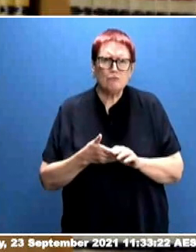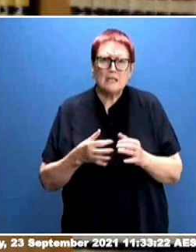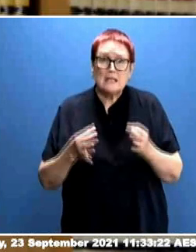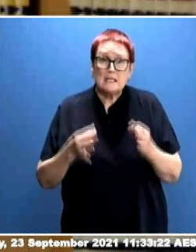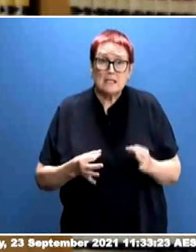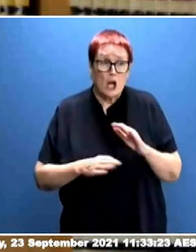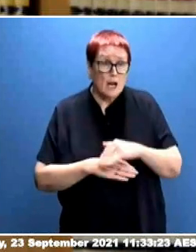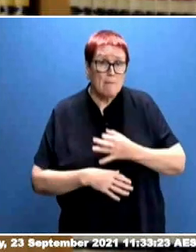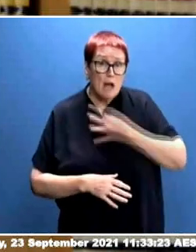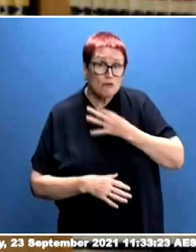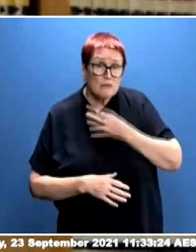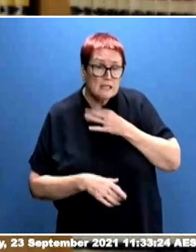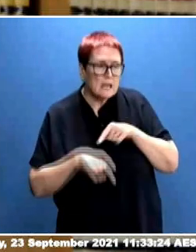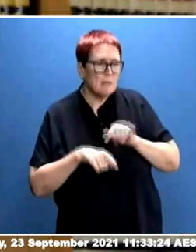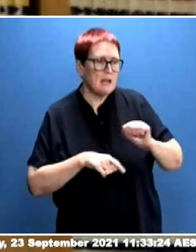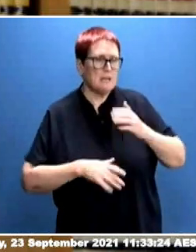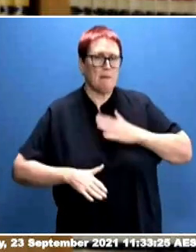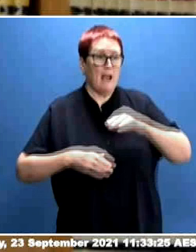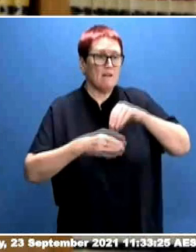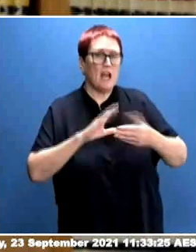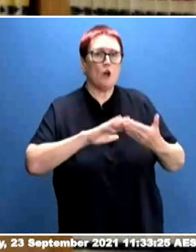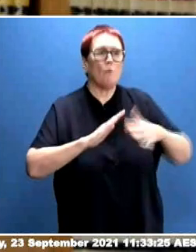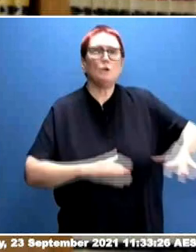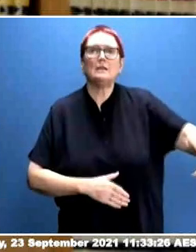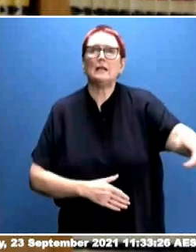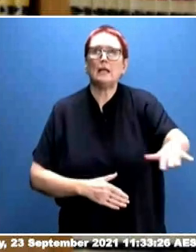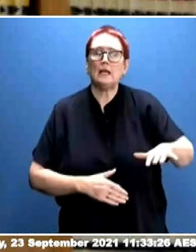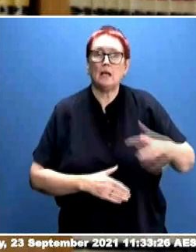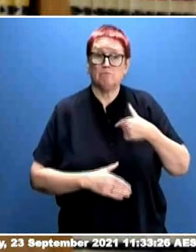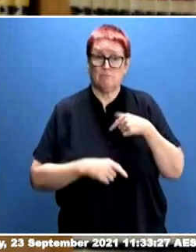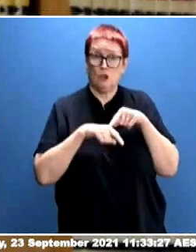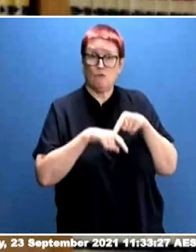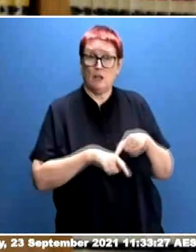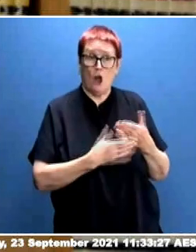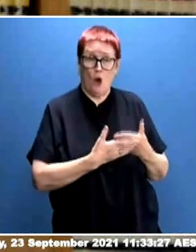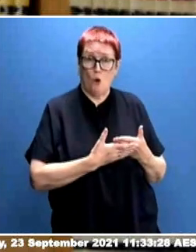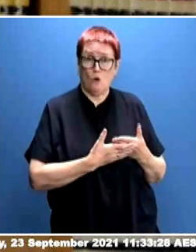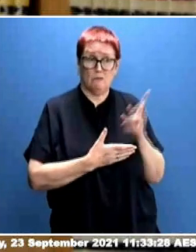that they would display in the community. So we are relying then on the eyes of all of those